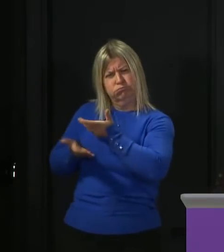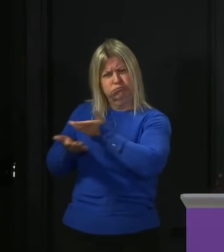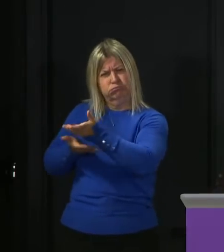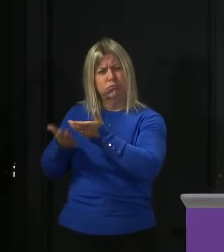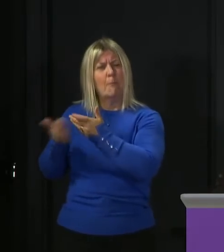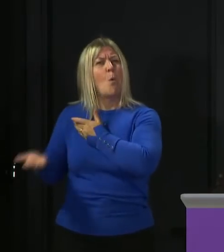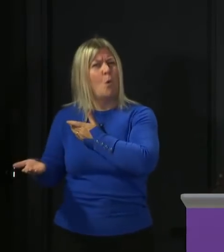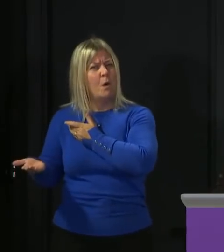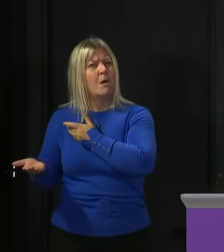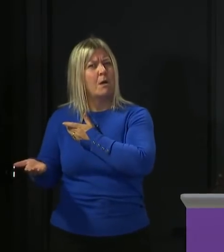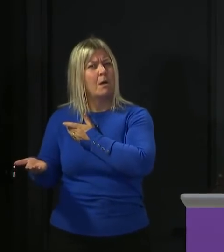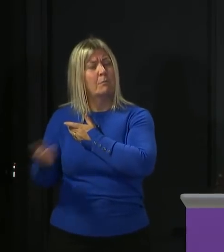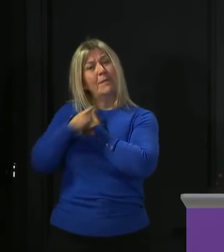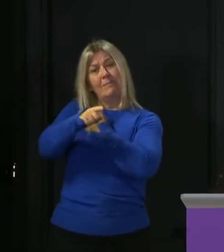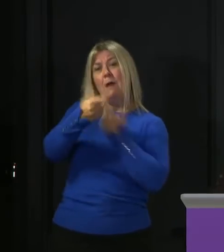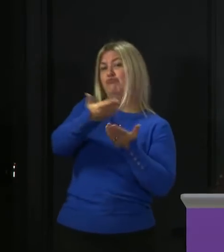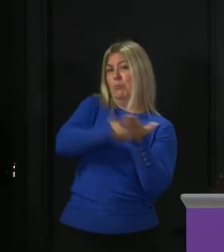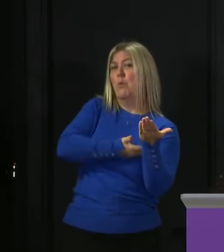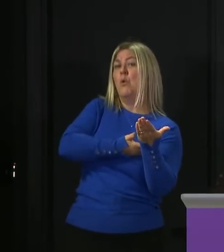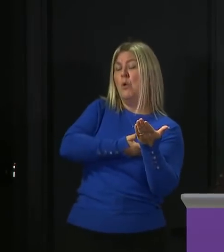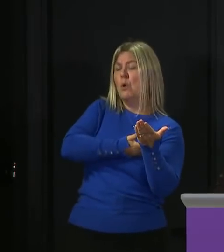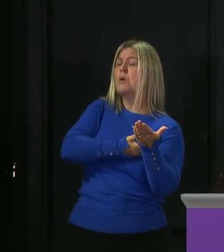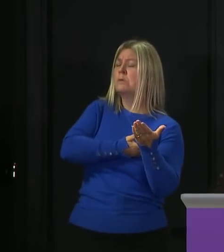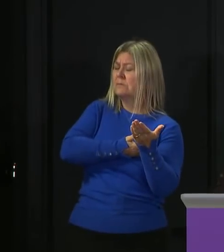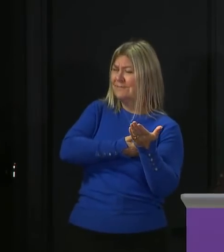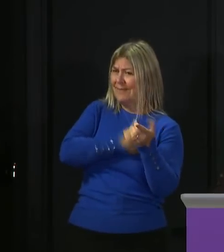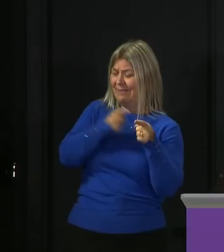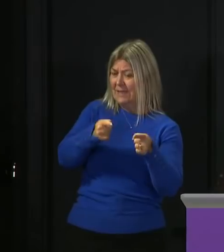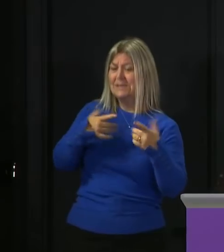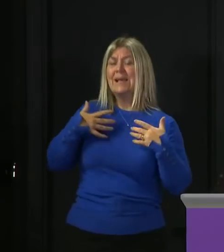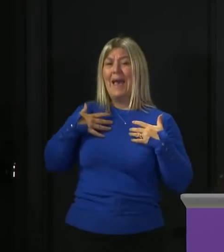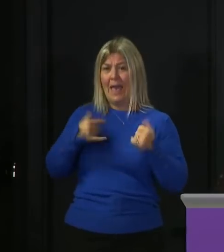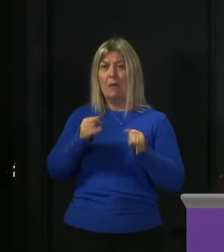report is a reminder to us that this health crisis.. and it is a health crisis. And